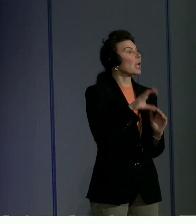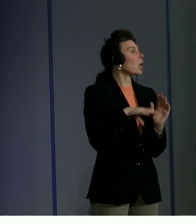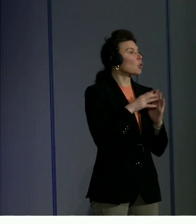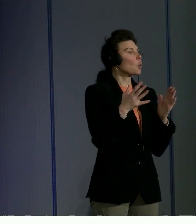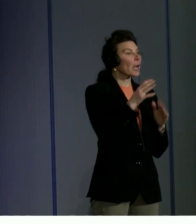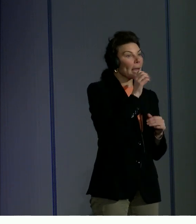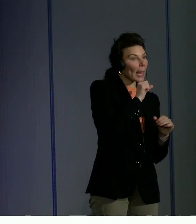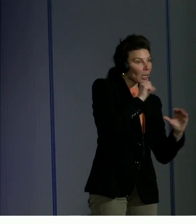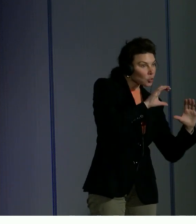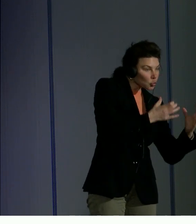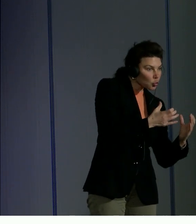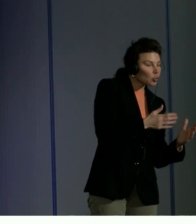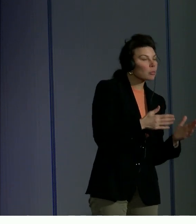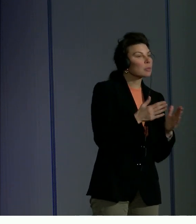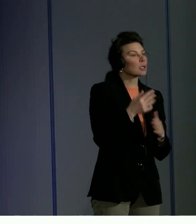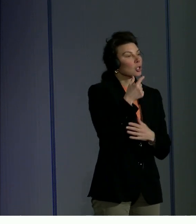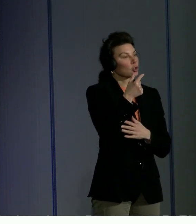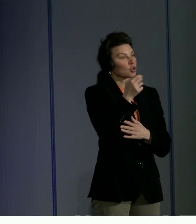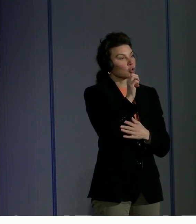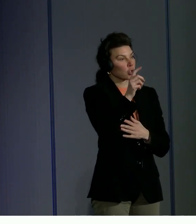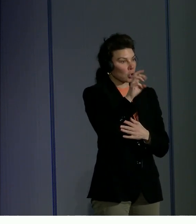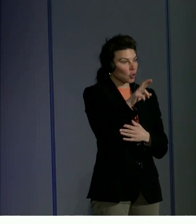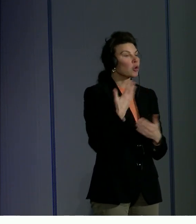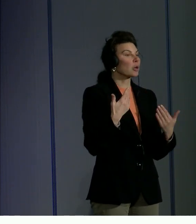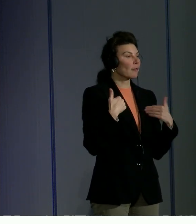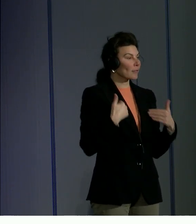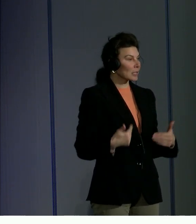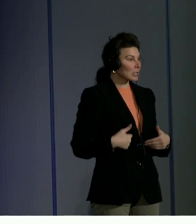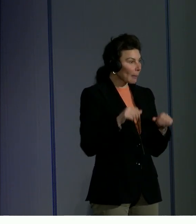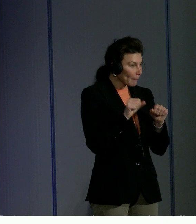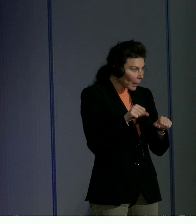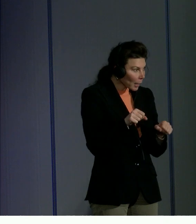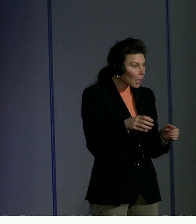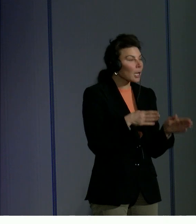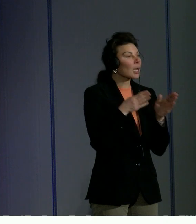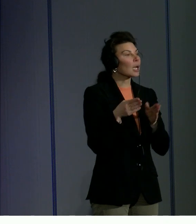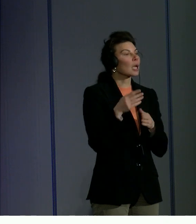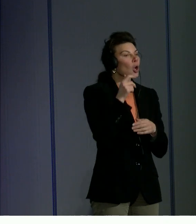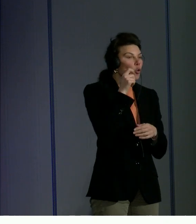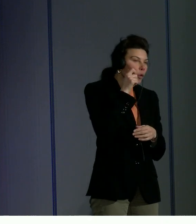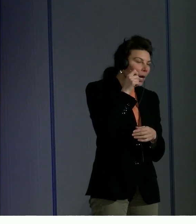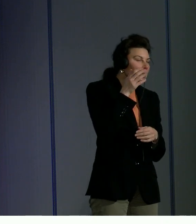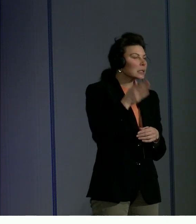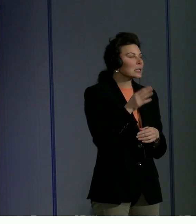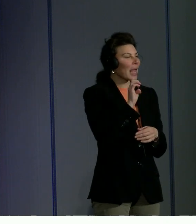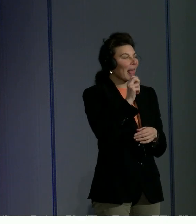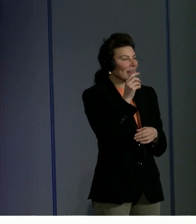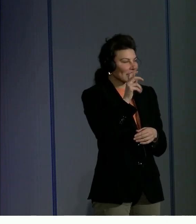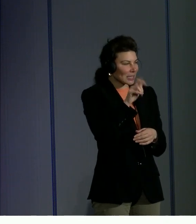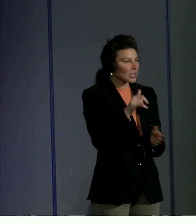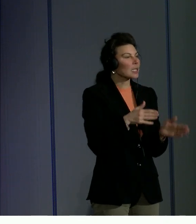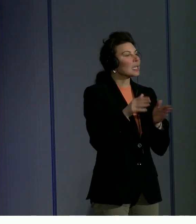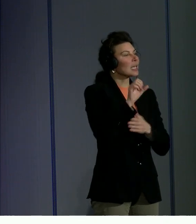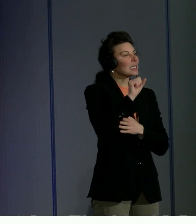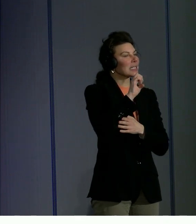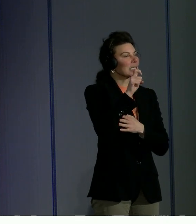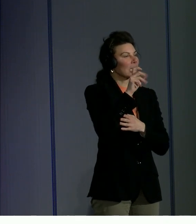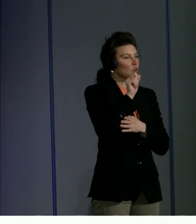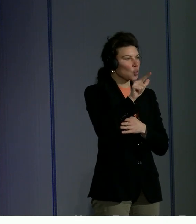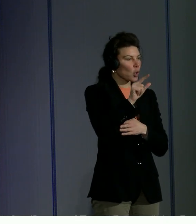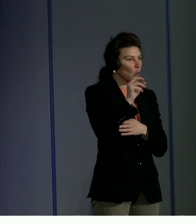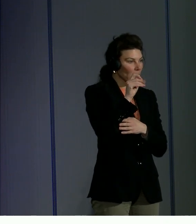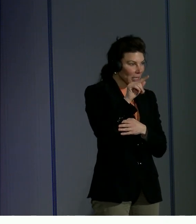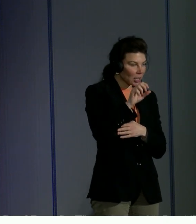gender, physical ability, race/ethnicity, sexual orientation, socioeconomic status.